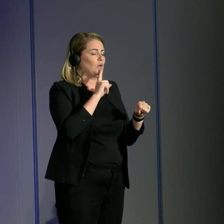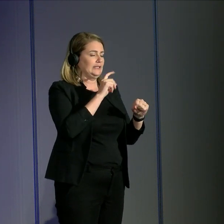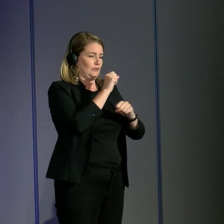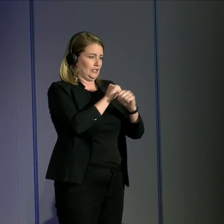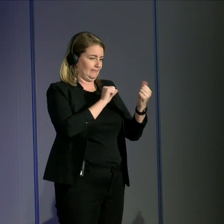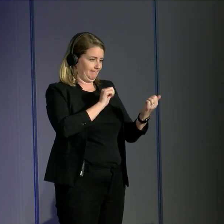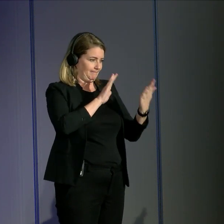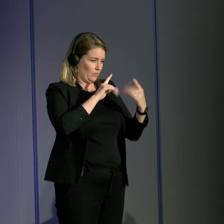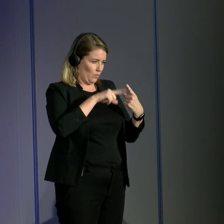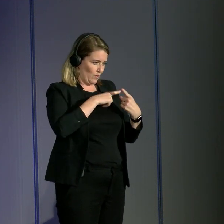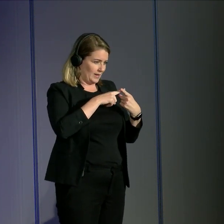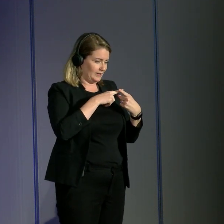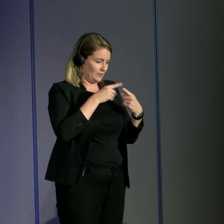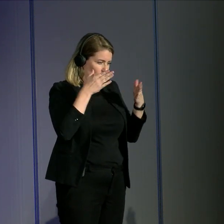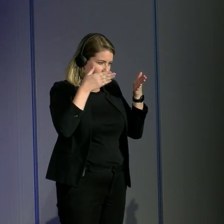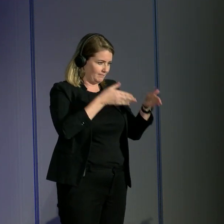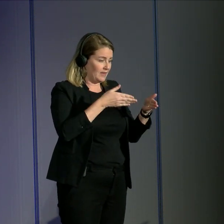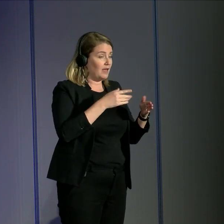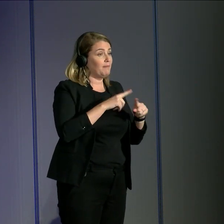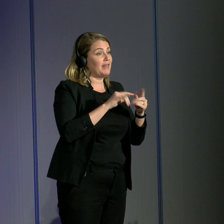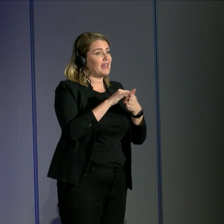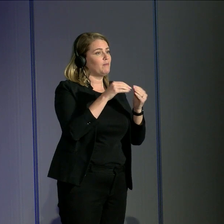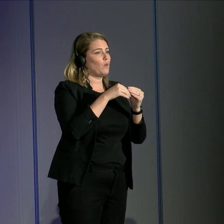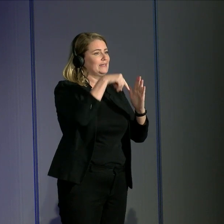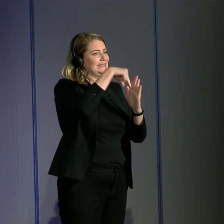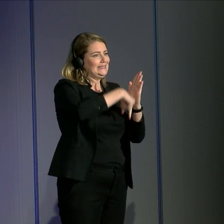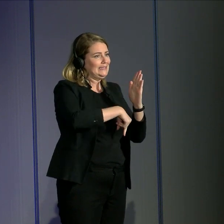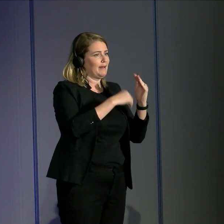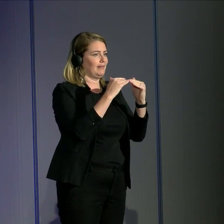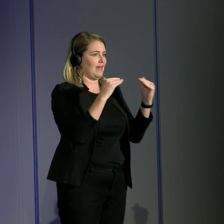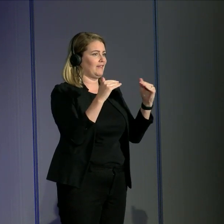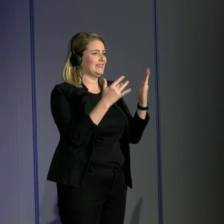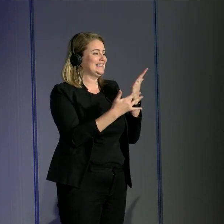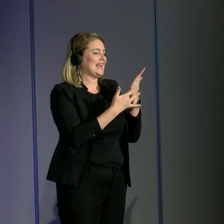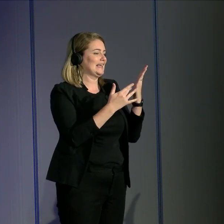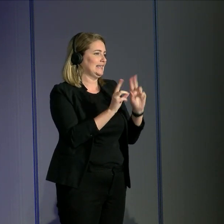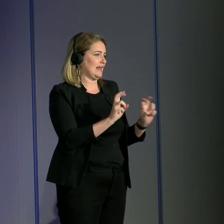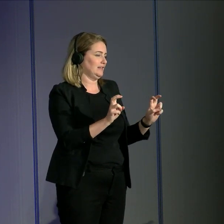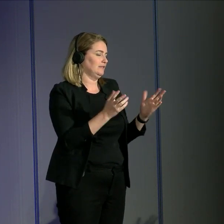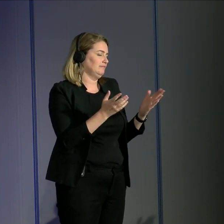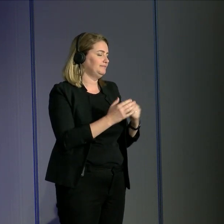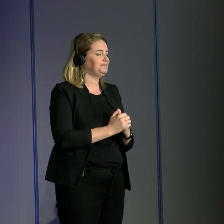Is but it's probably deepest level of technical analysis I would call it.